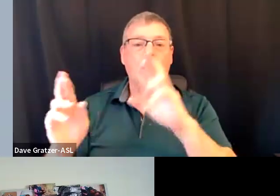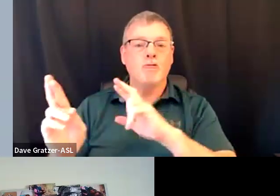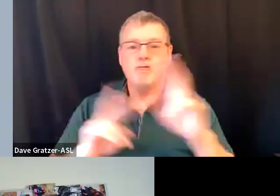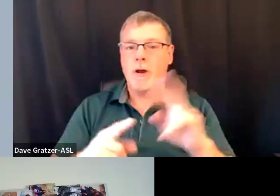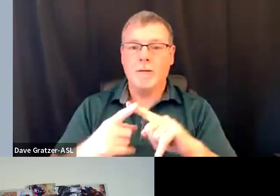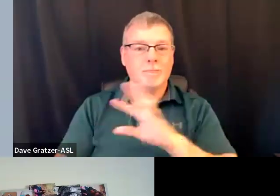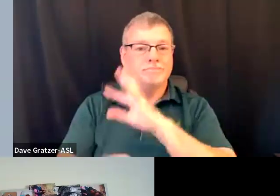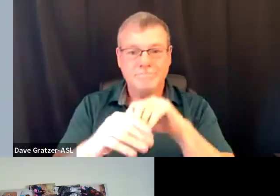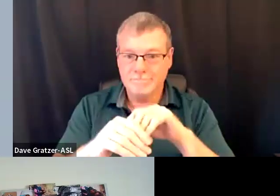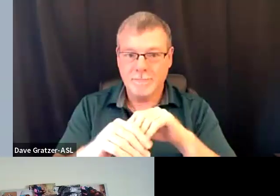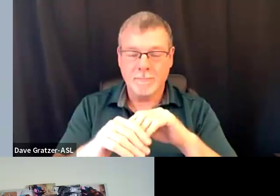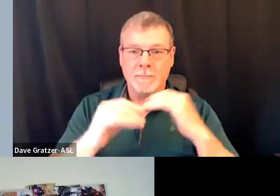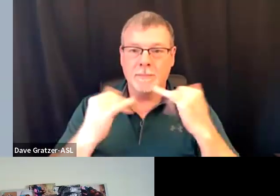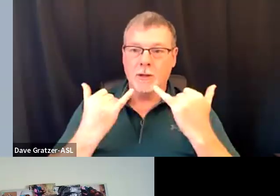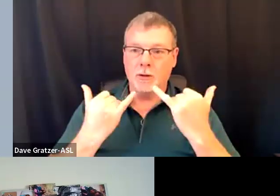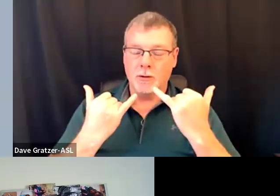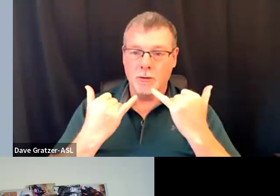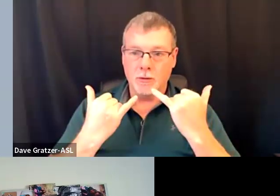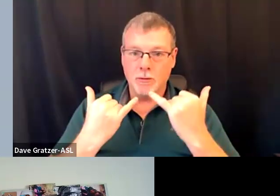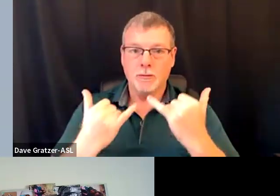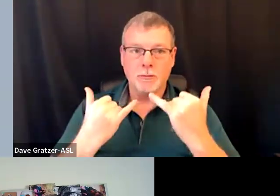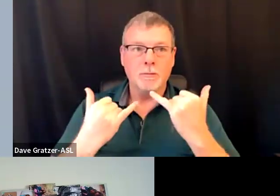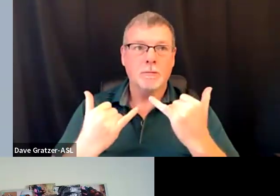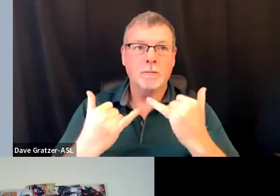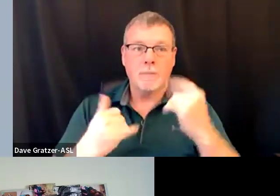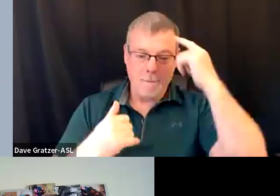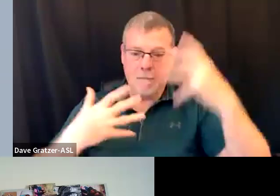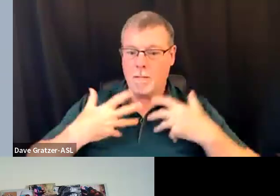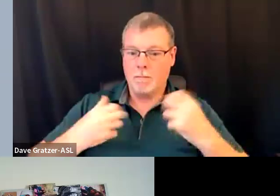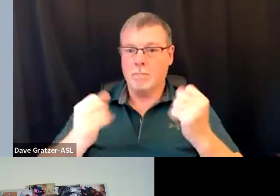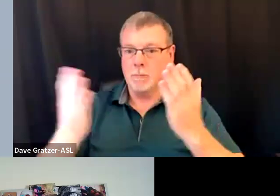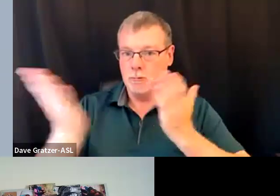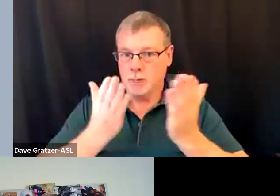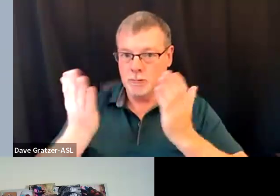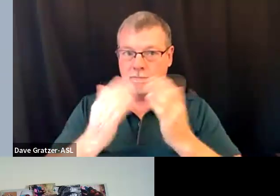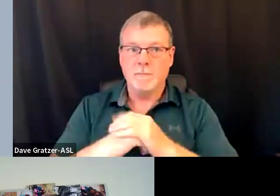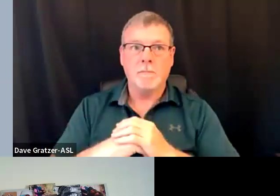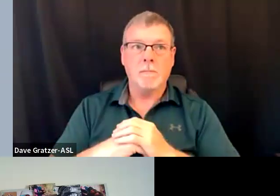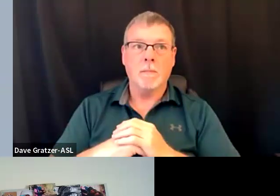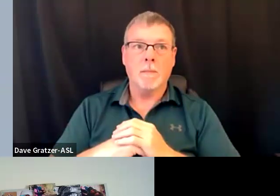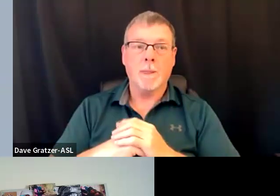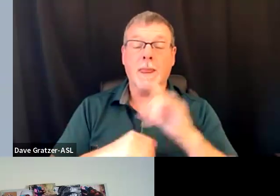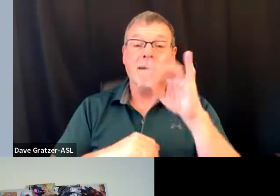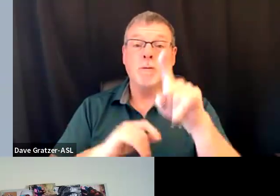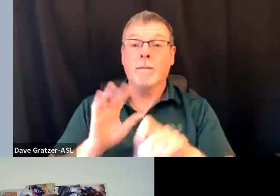in kind of current mental health services. If you can find historical records, right?